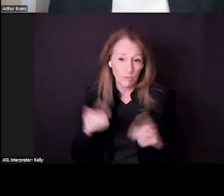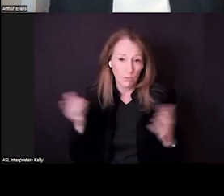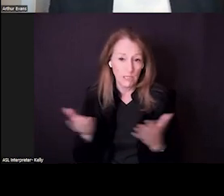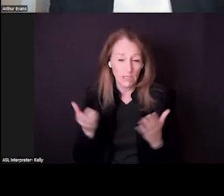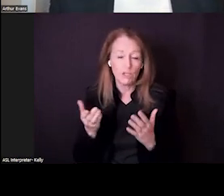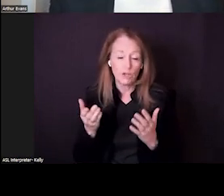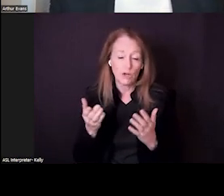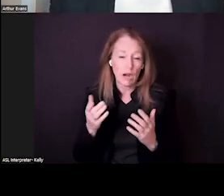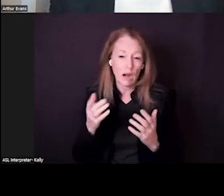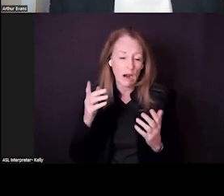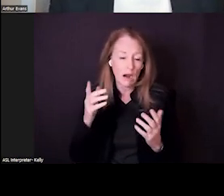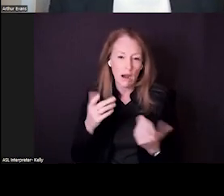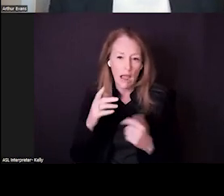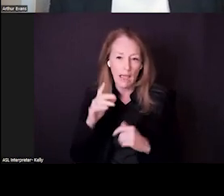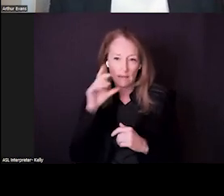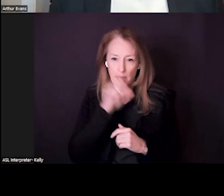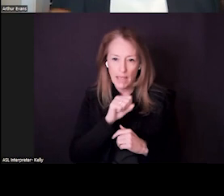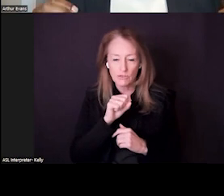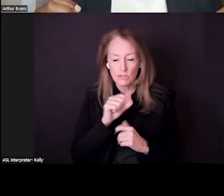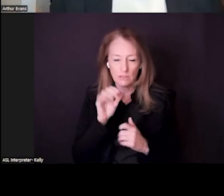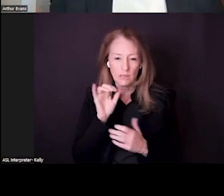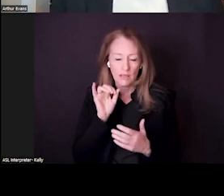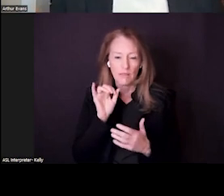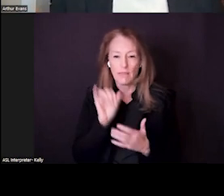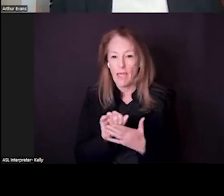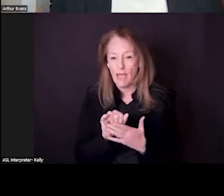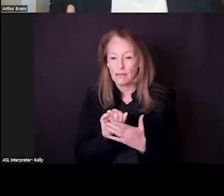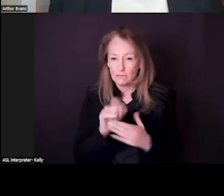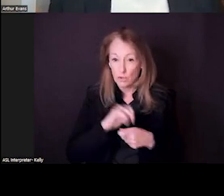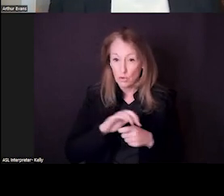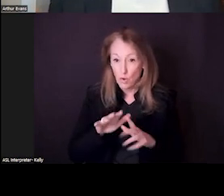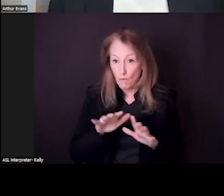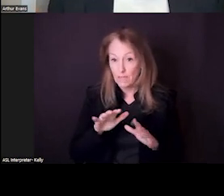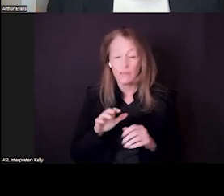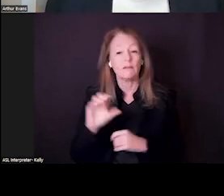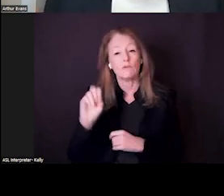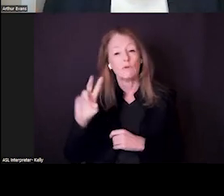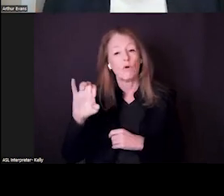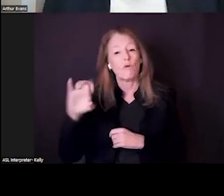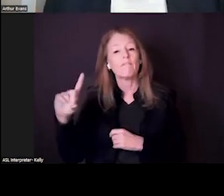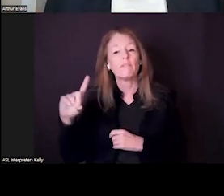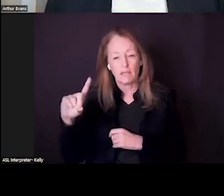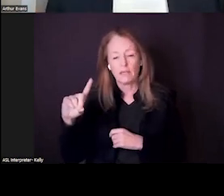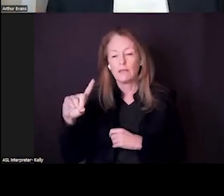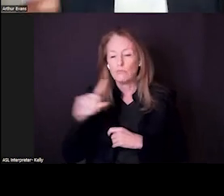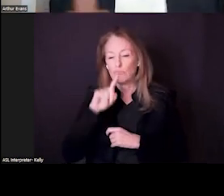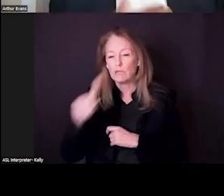COVID CRISIS MADE THAT WORSE. WHEN I TALK TO COLLEAGUES AROUND